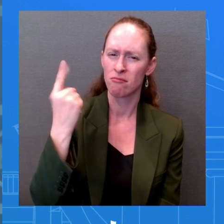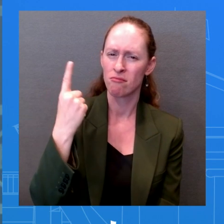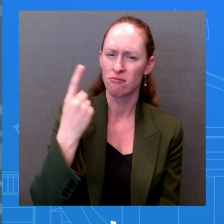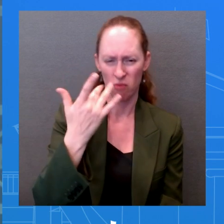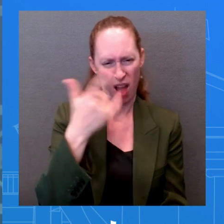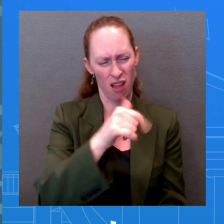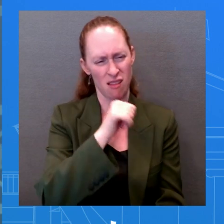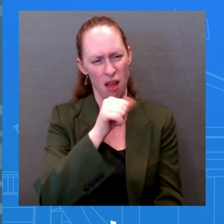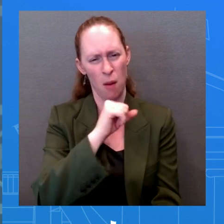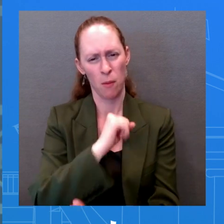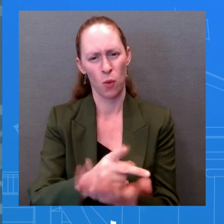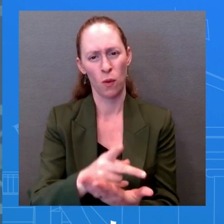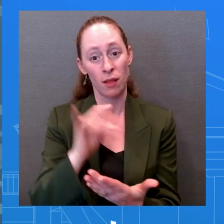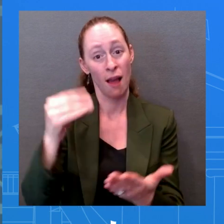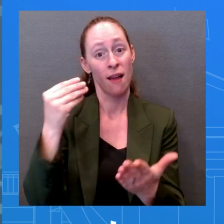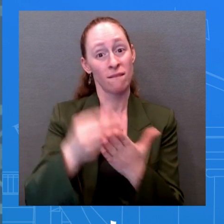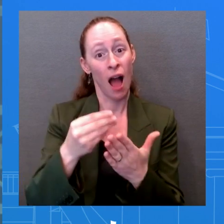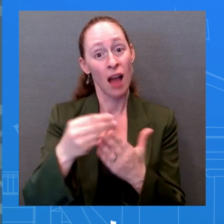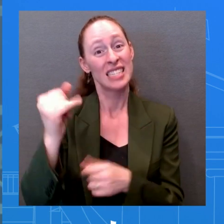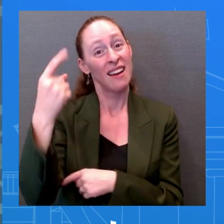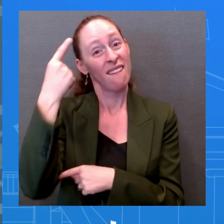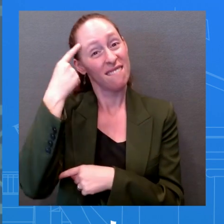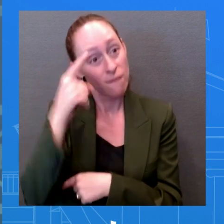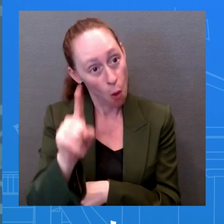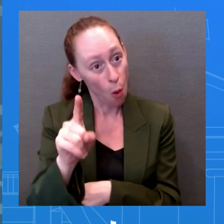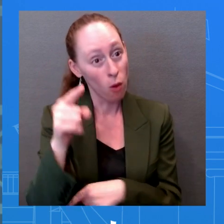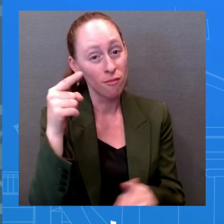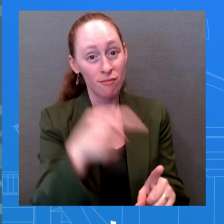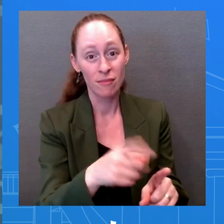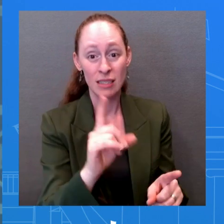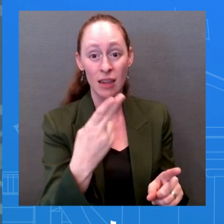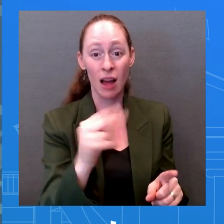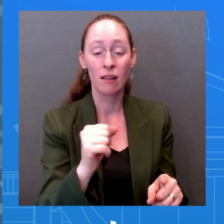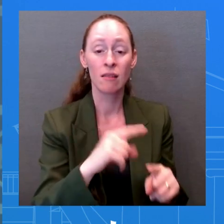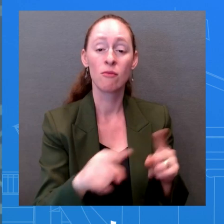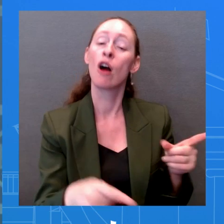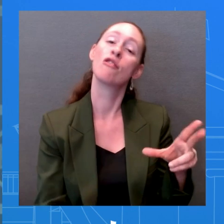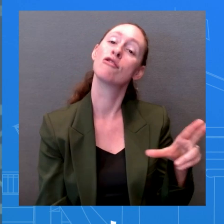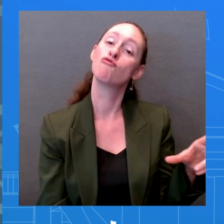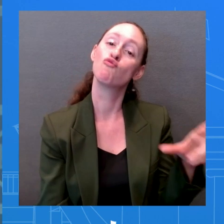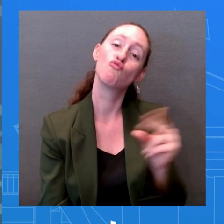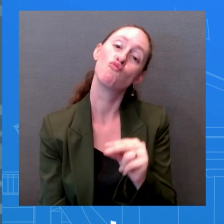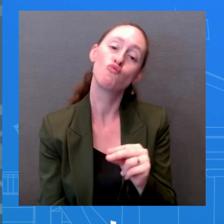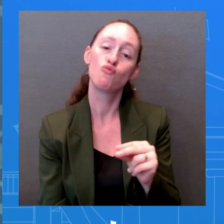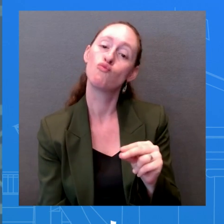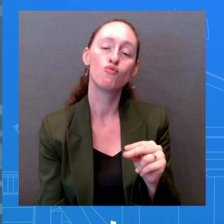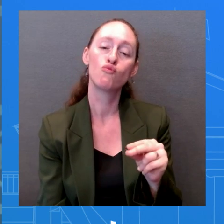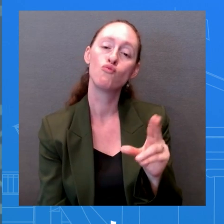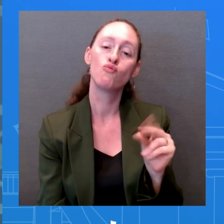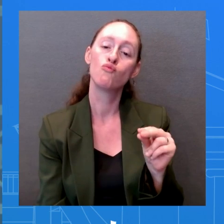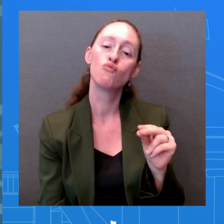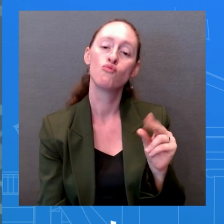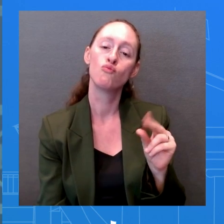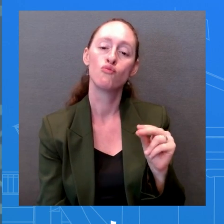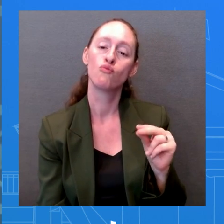That is just a fact. And also, the fact that Fox News -- and not the Department of Homeland Security,